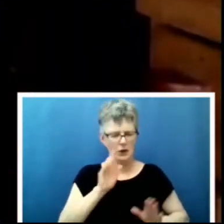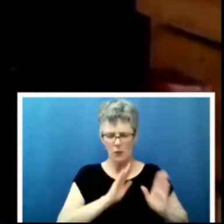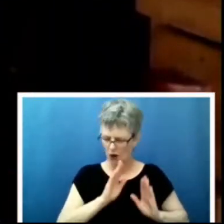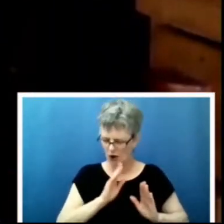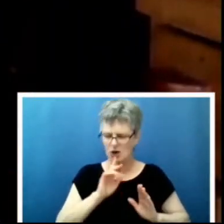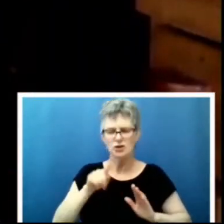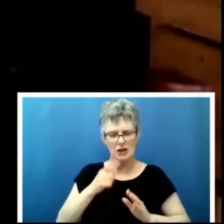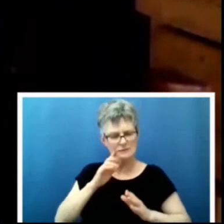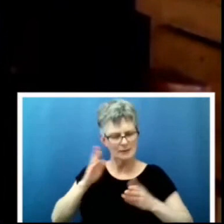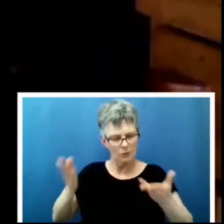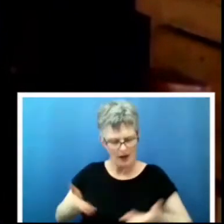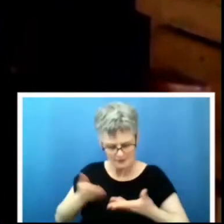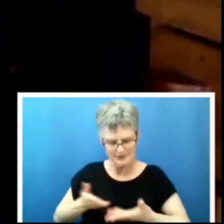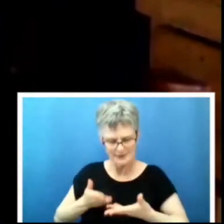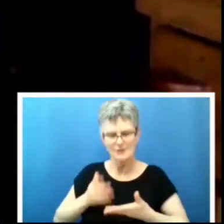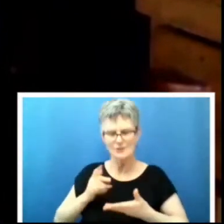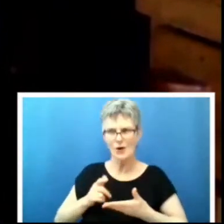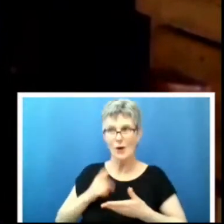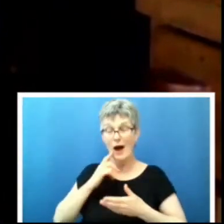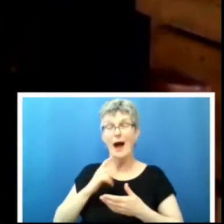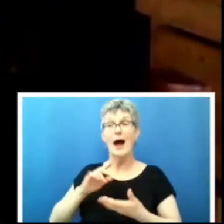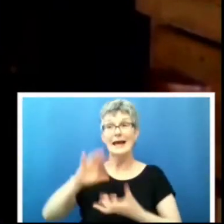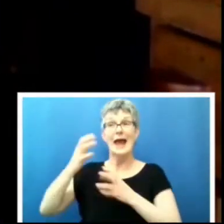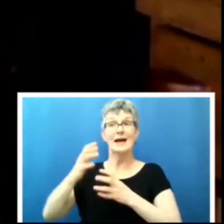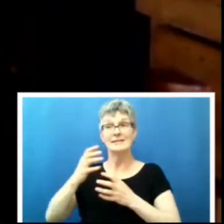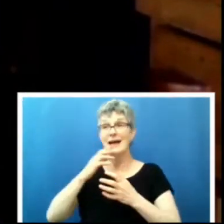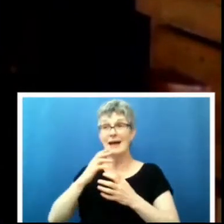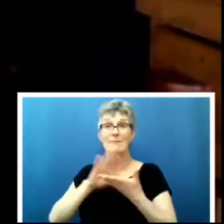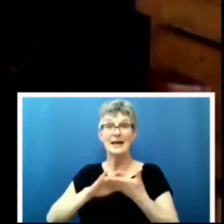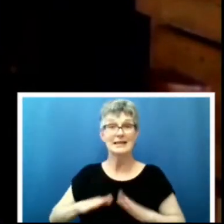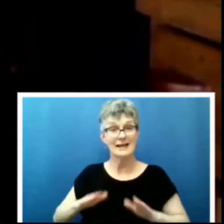So, for me I had probably a different journey than those listening.